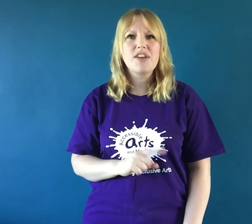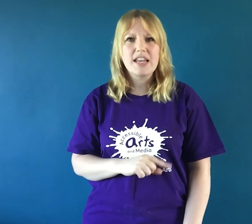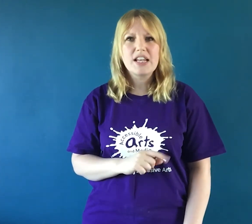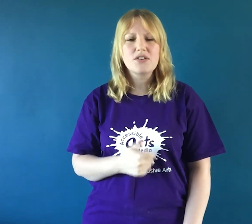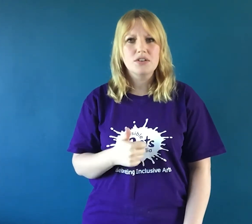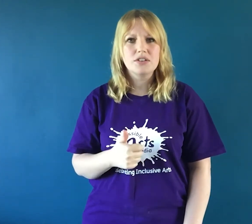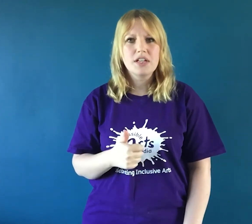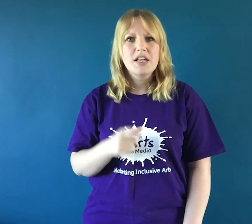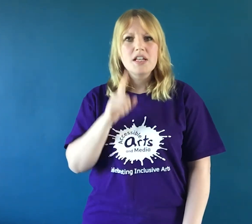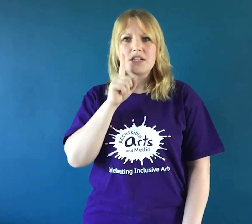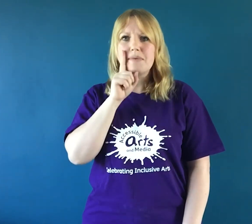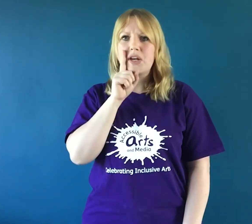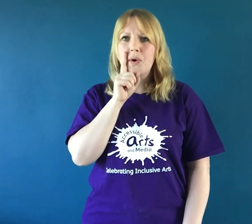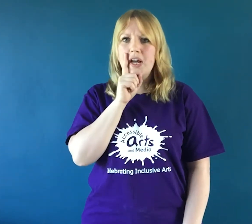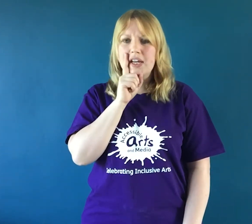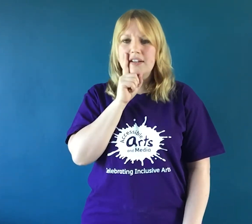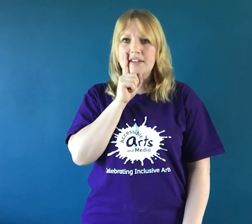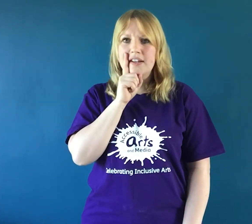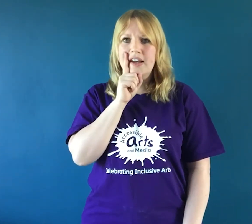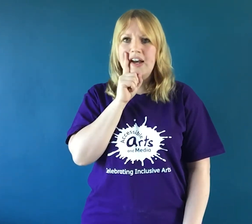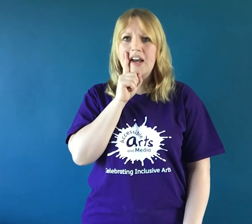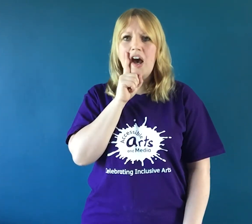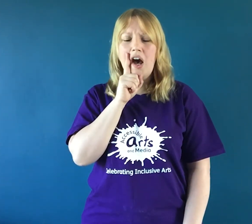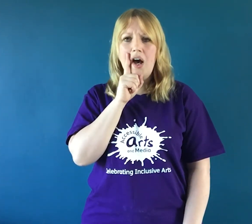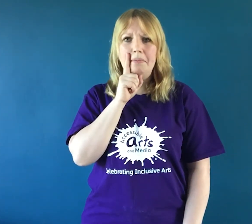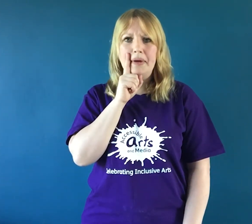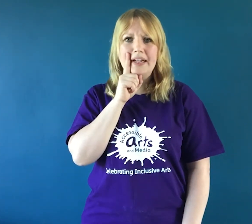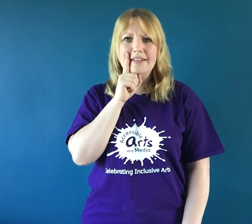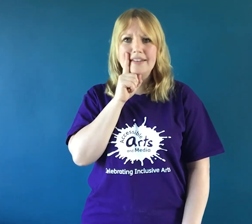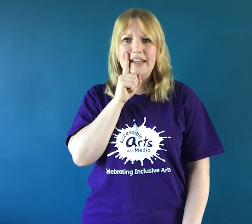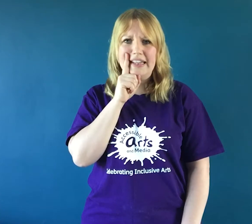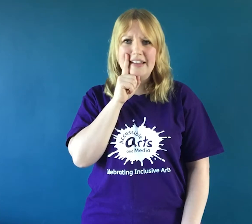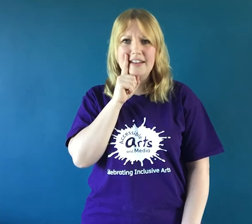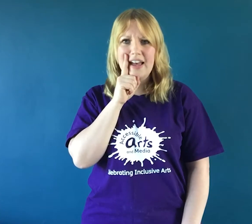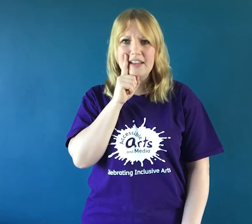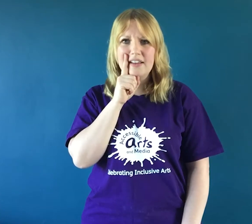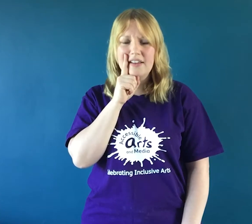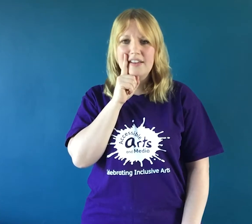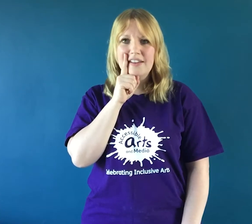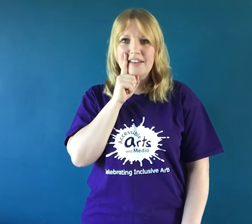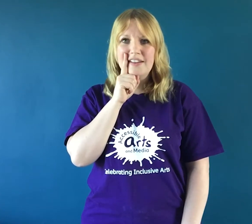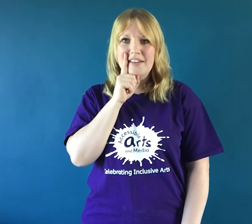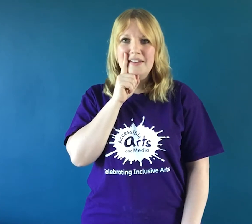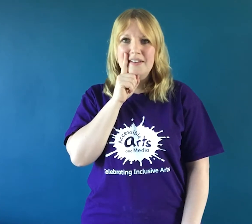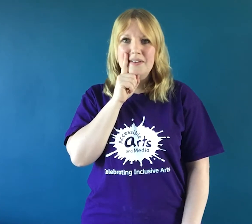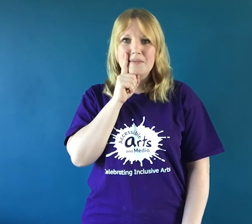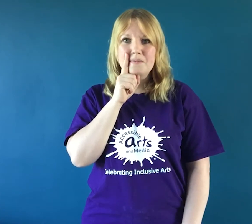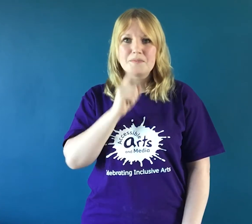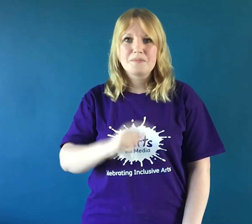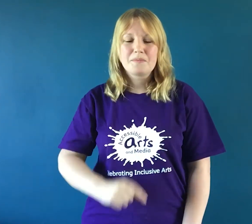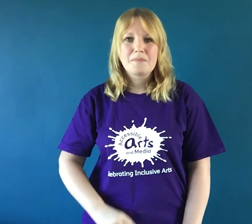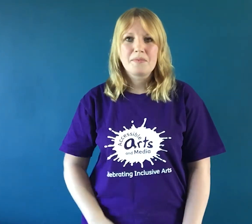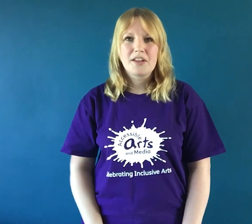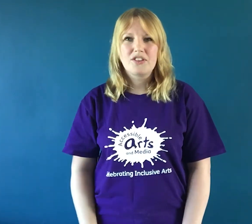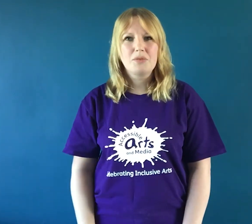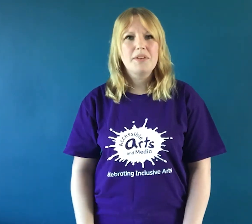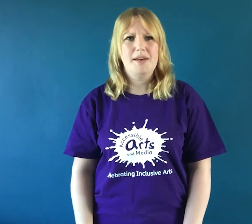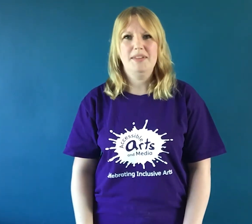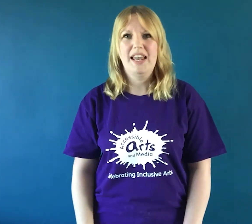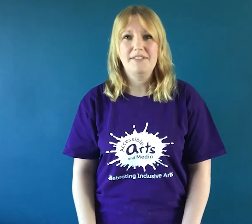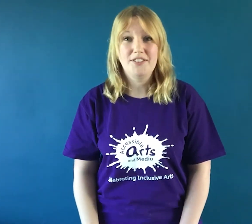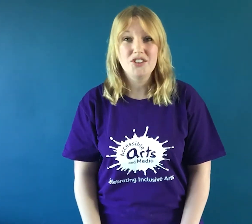it’s really good to be quiet and calm and still in the day. Because sometimes life just